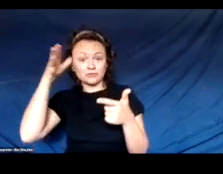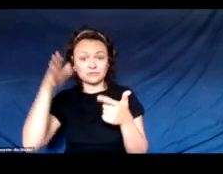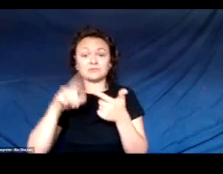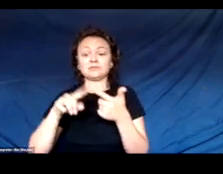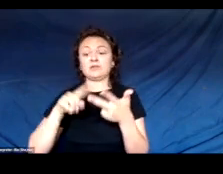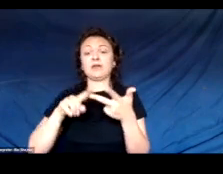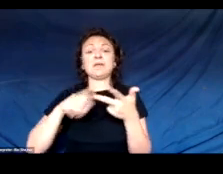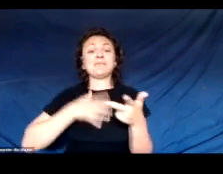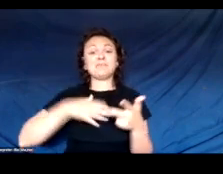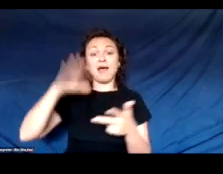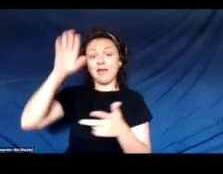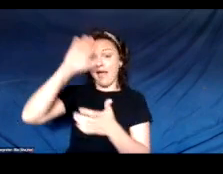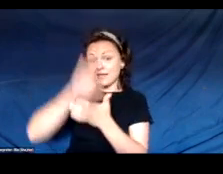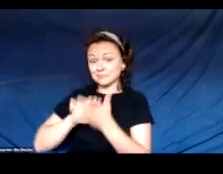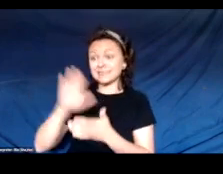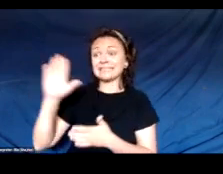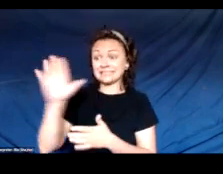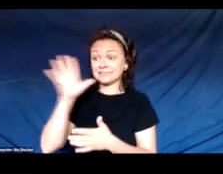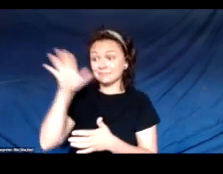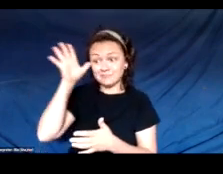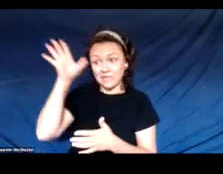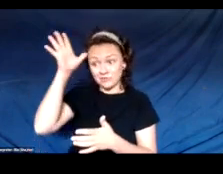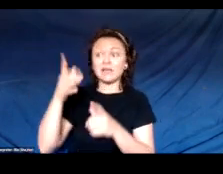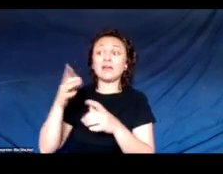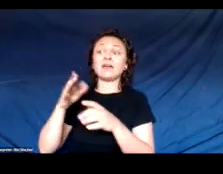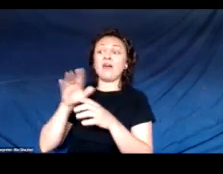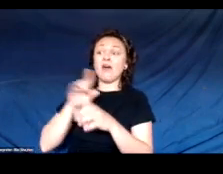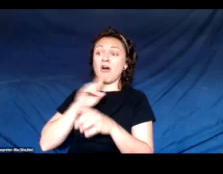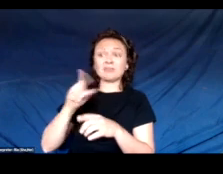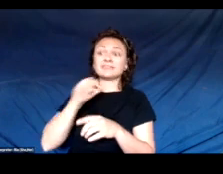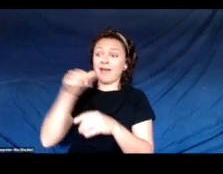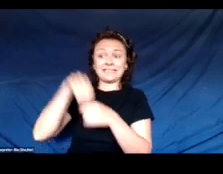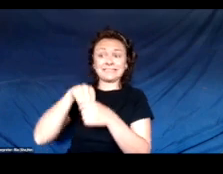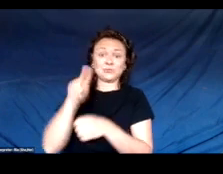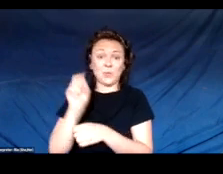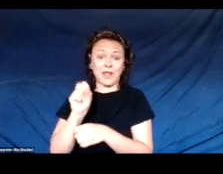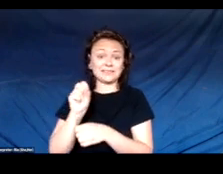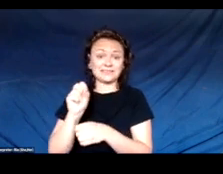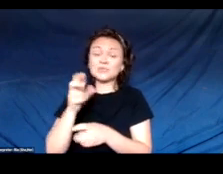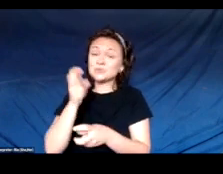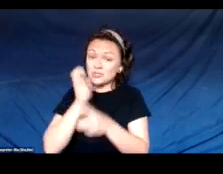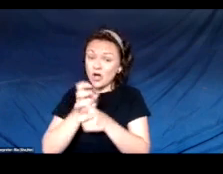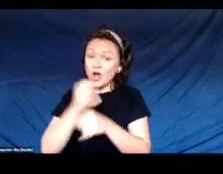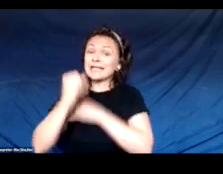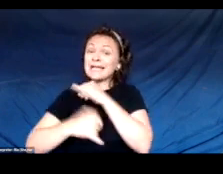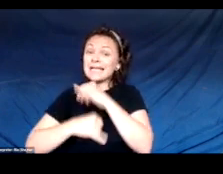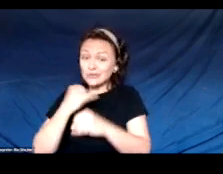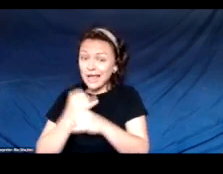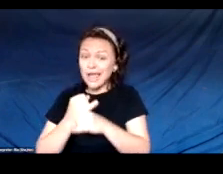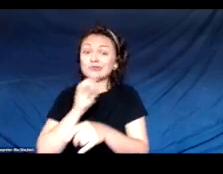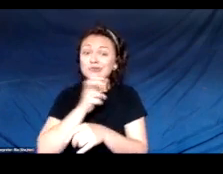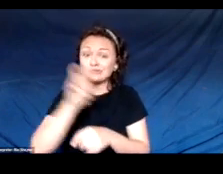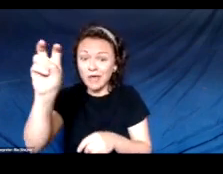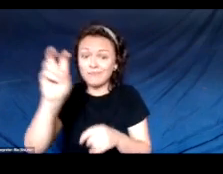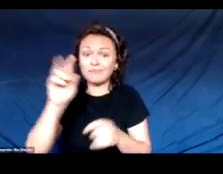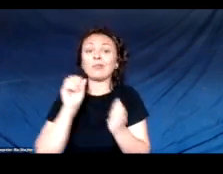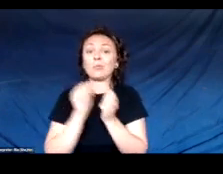And it's not easy to travel internationally to support, with childcare. And then for me to bring my child to